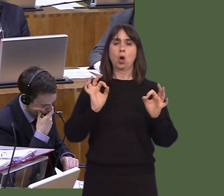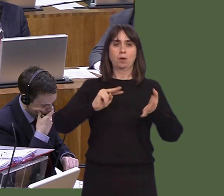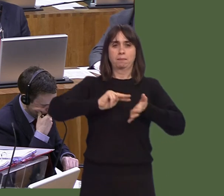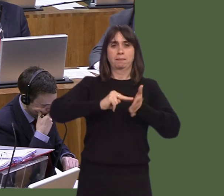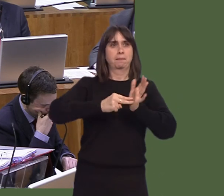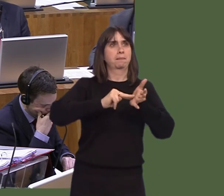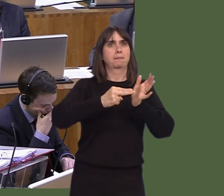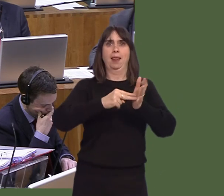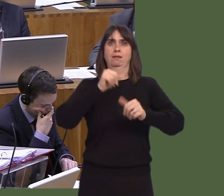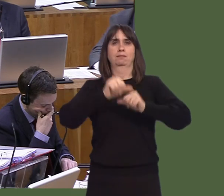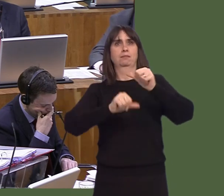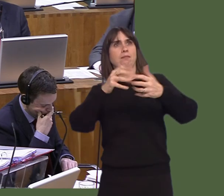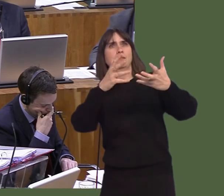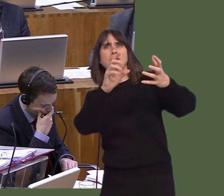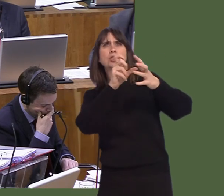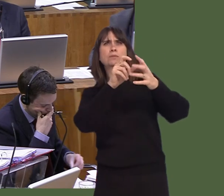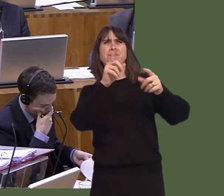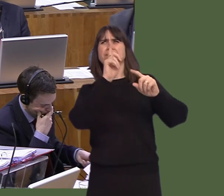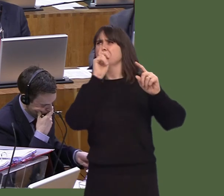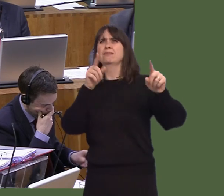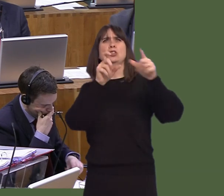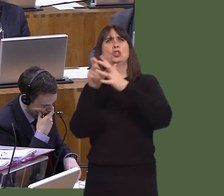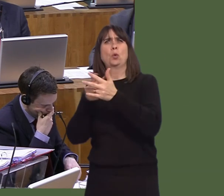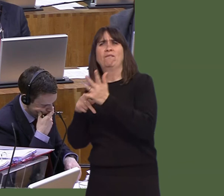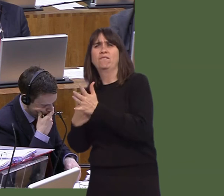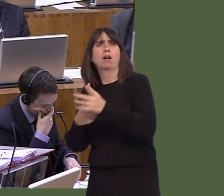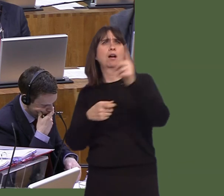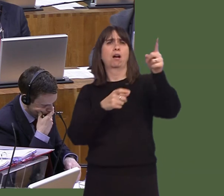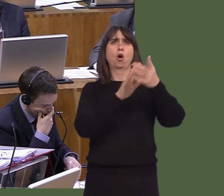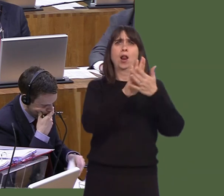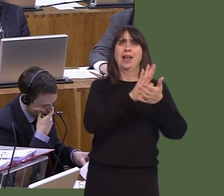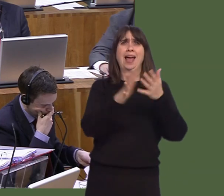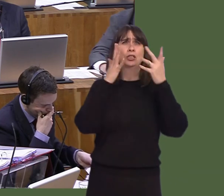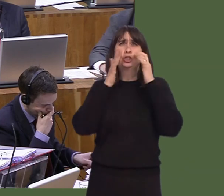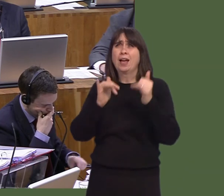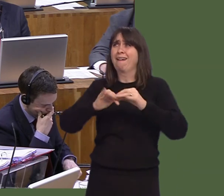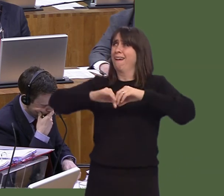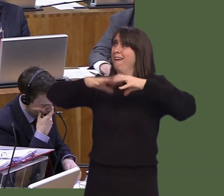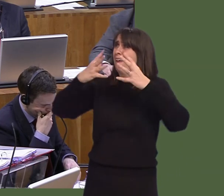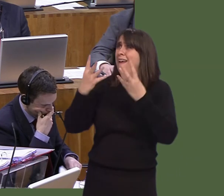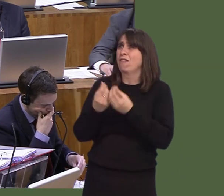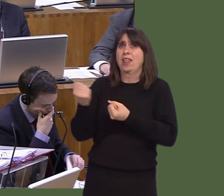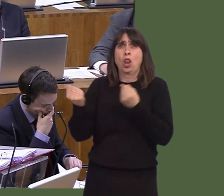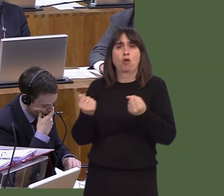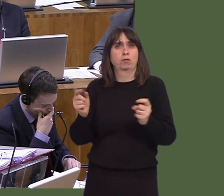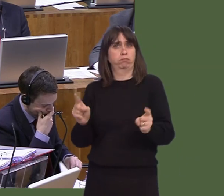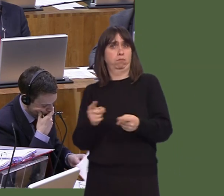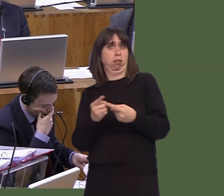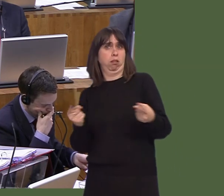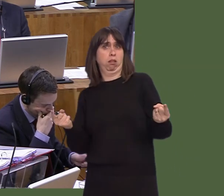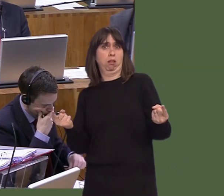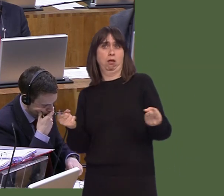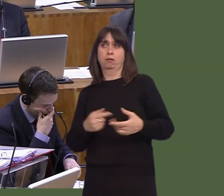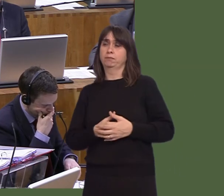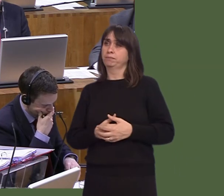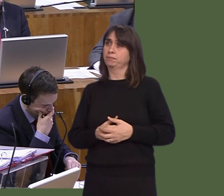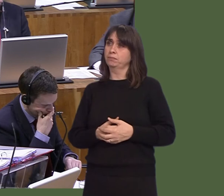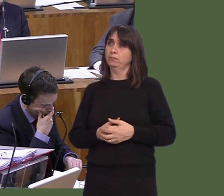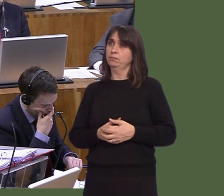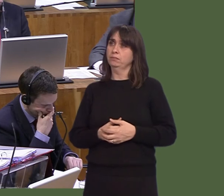of the world's worst persecuting nations for Christians to be living in.